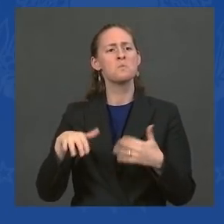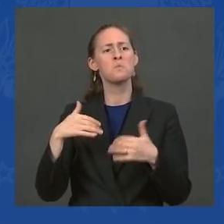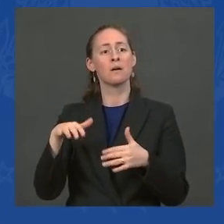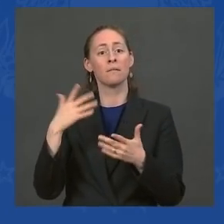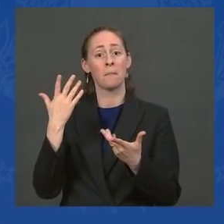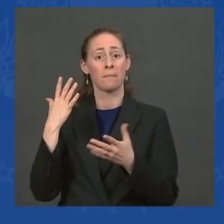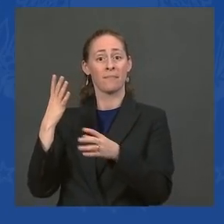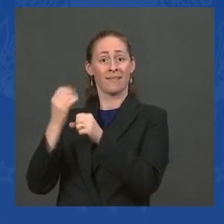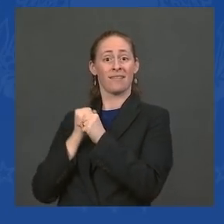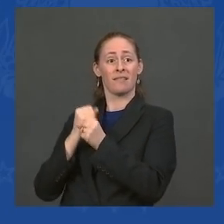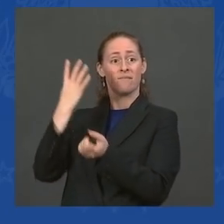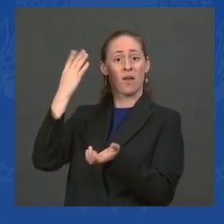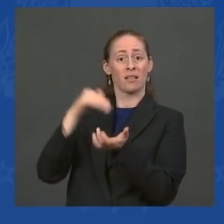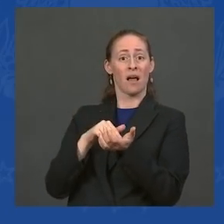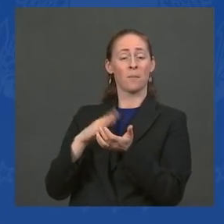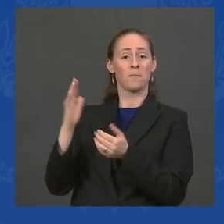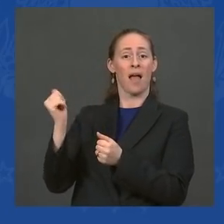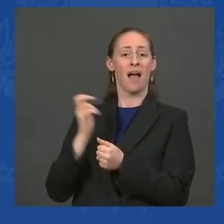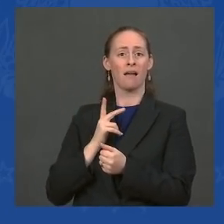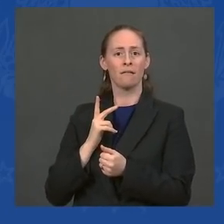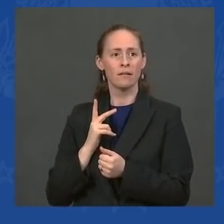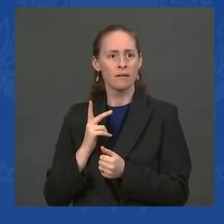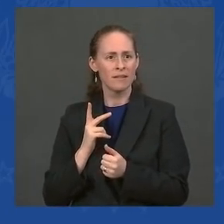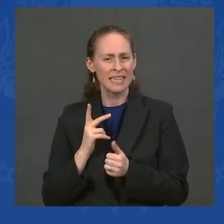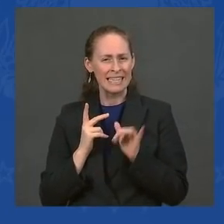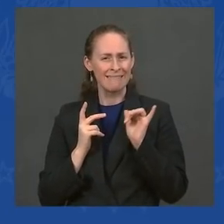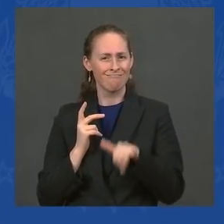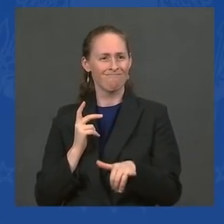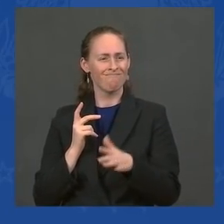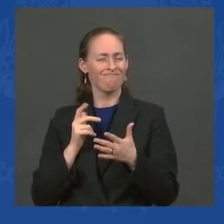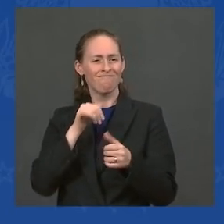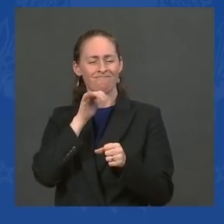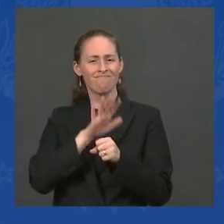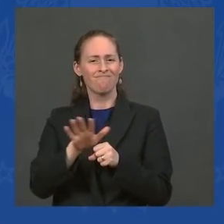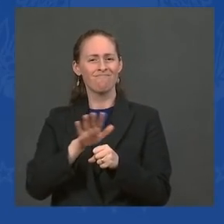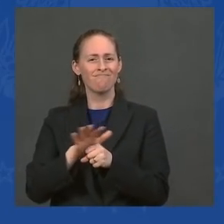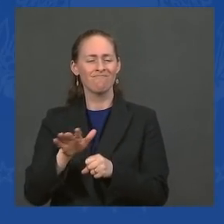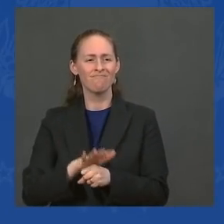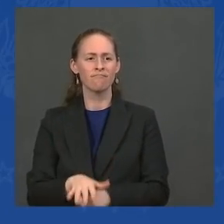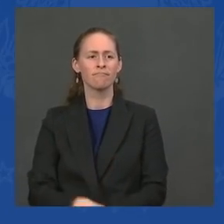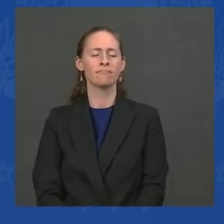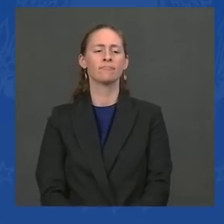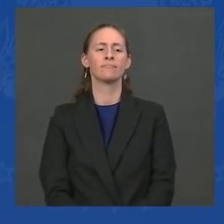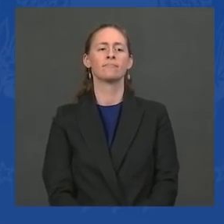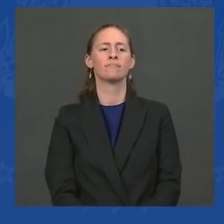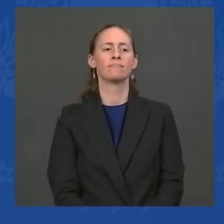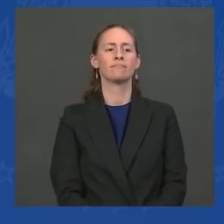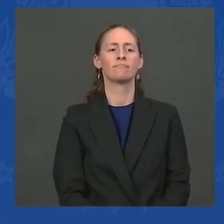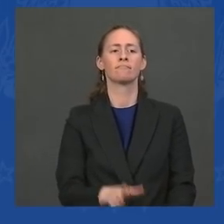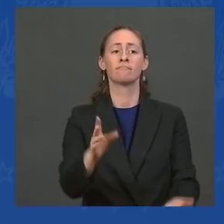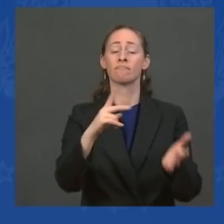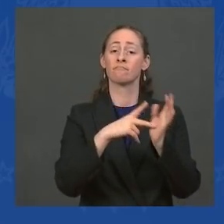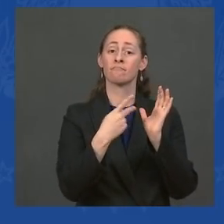Well, you know, it's not refundable. It either comes off your tax bill, or you don't get it all.